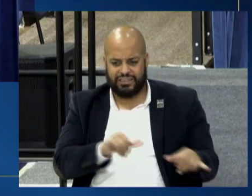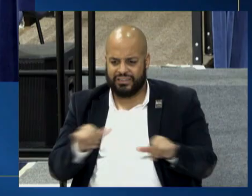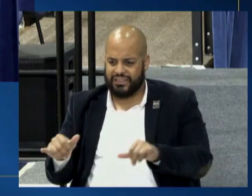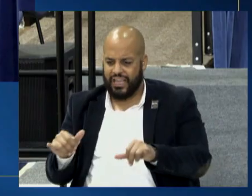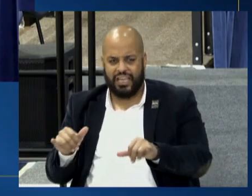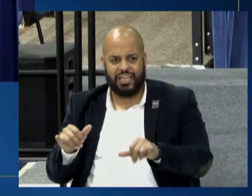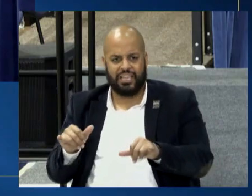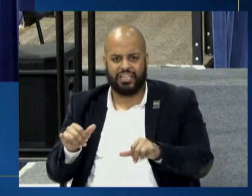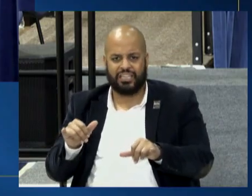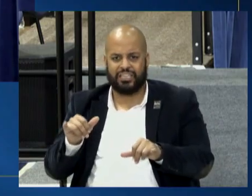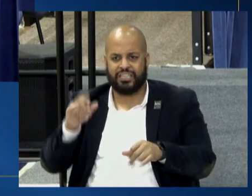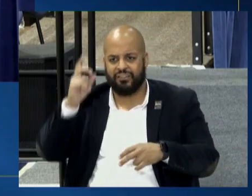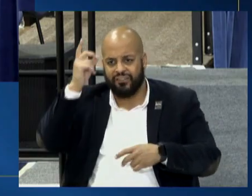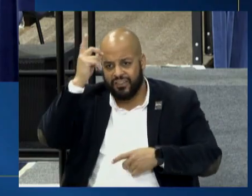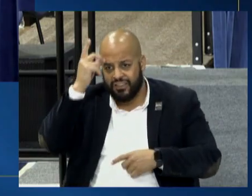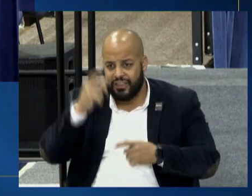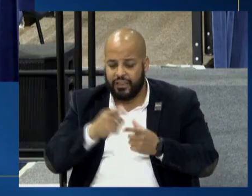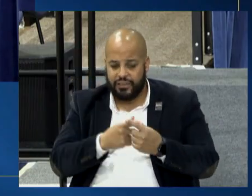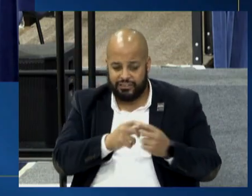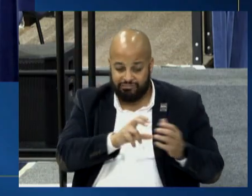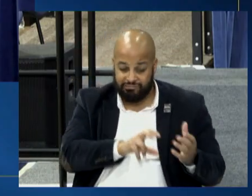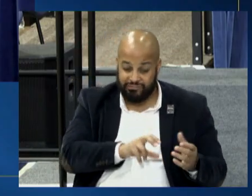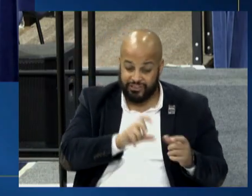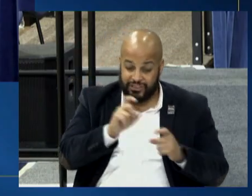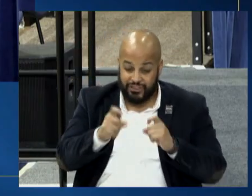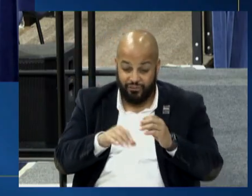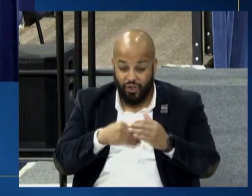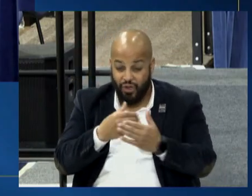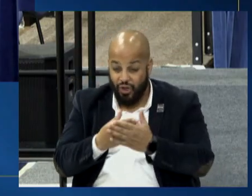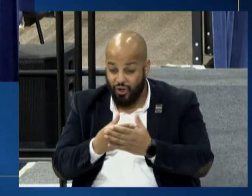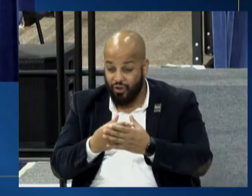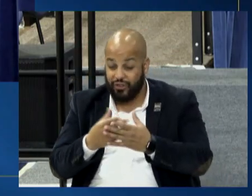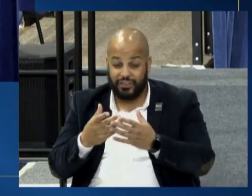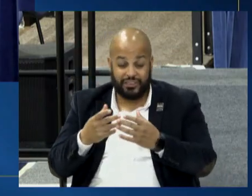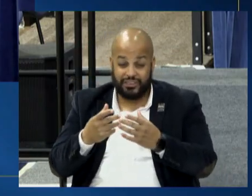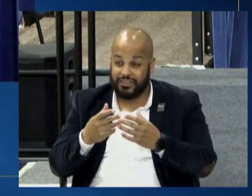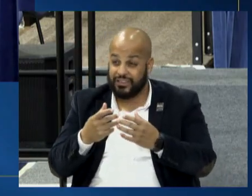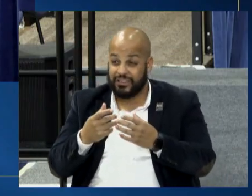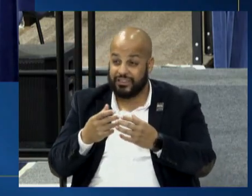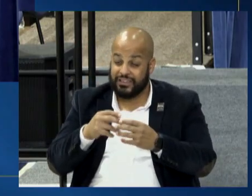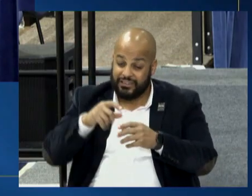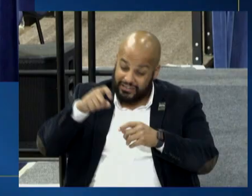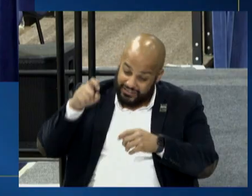all of the scaling activities necessary to distribute it to all who would benefit?